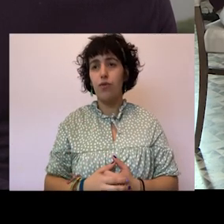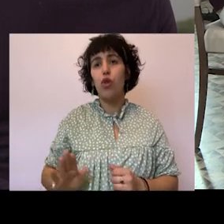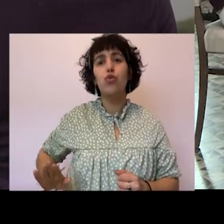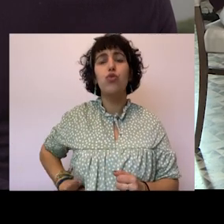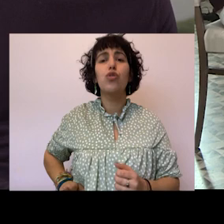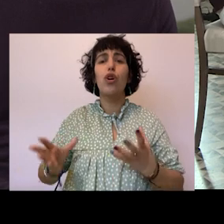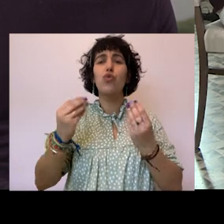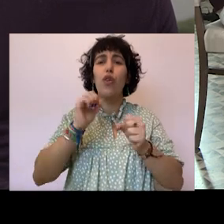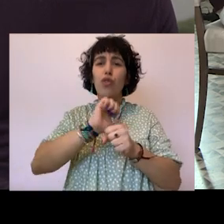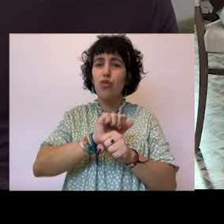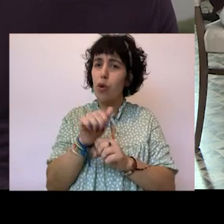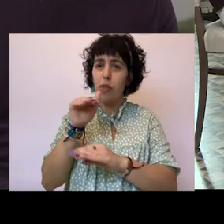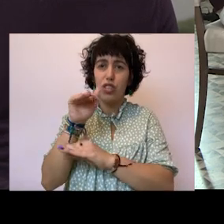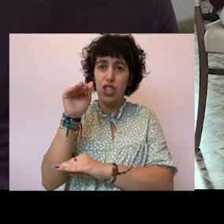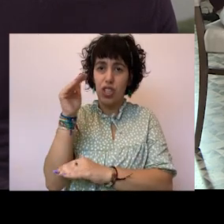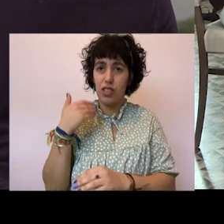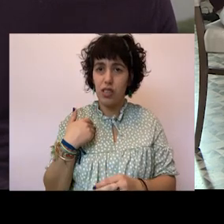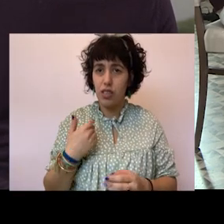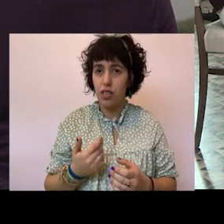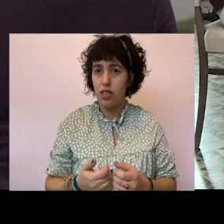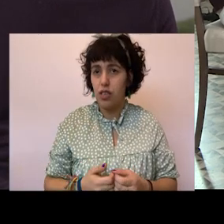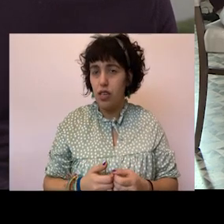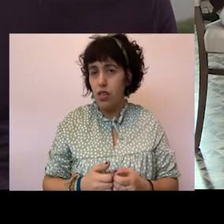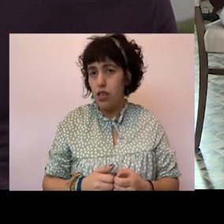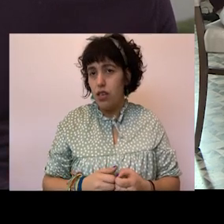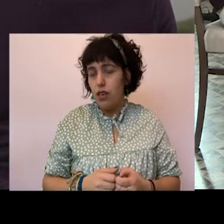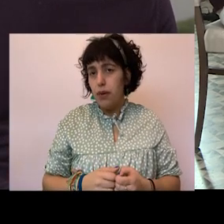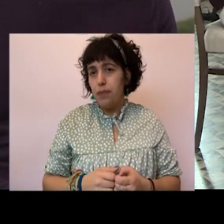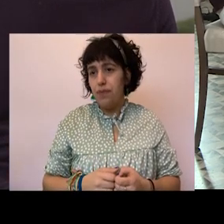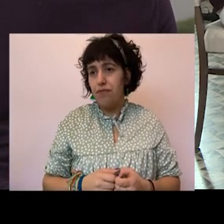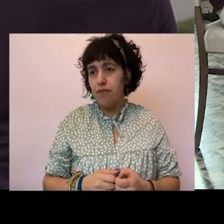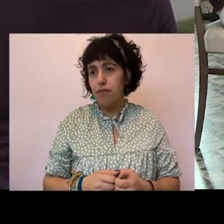And maybe there is the thing, I thought when Mustafa was talking, so in his class, in his school